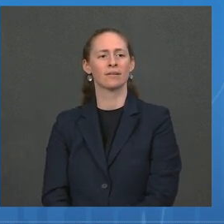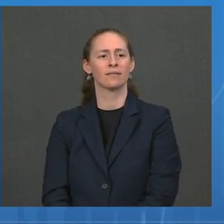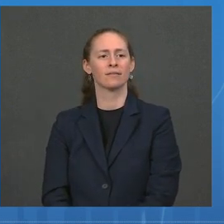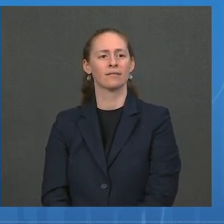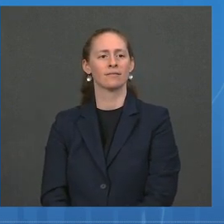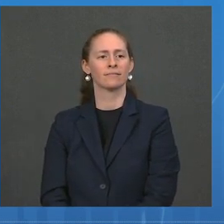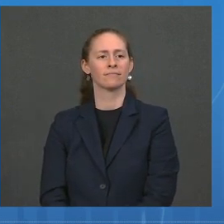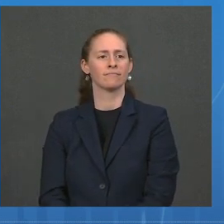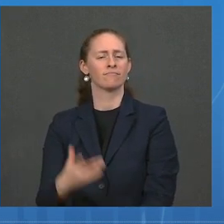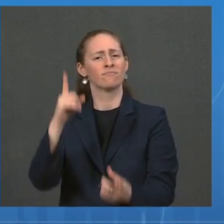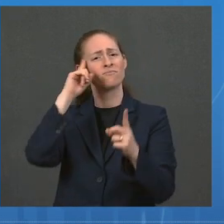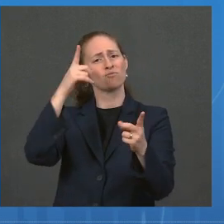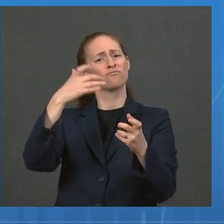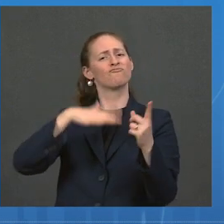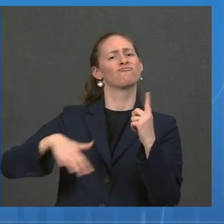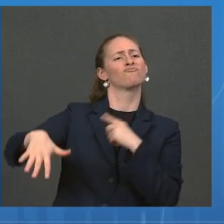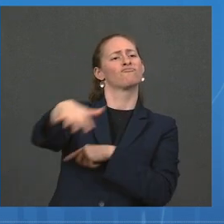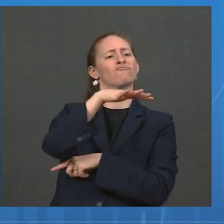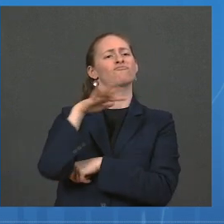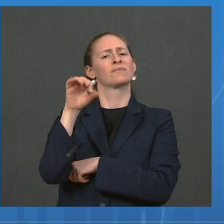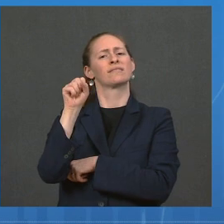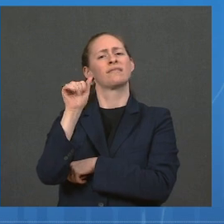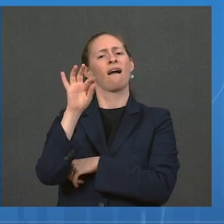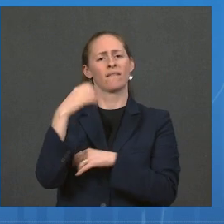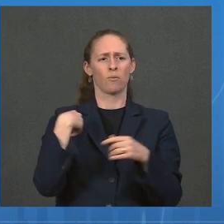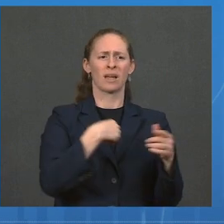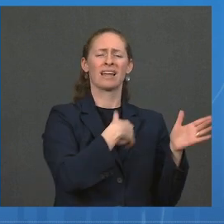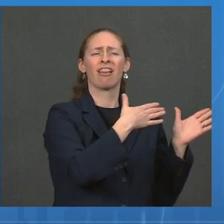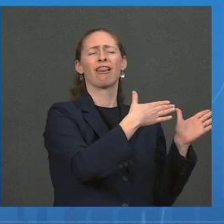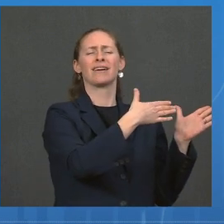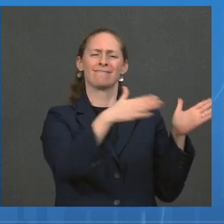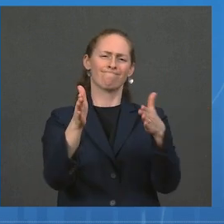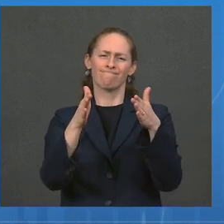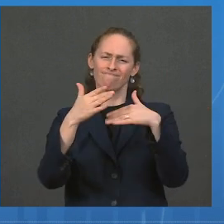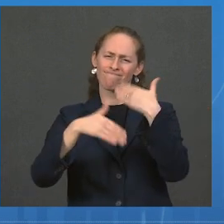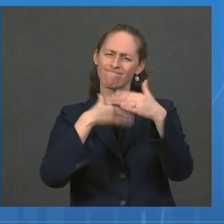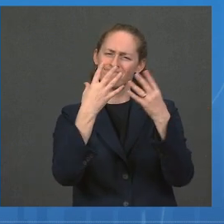and keep us on the right track in our fight against the virus. With that, over to you, Dr. Murthy.